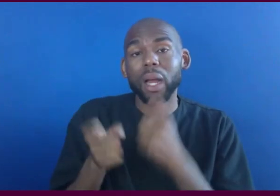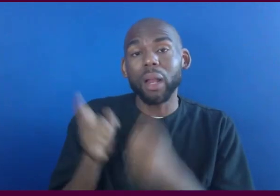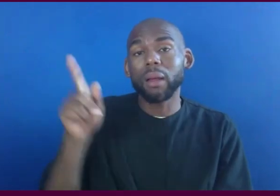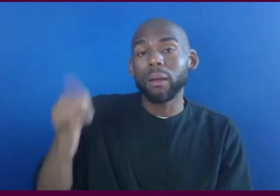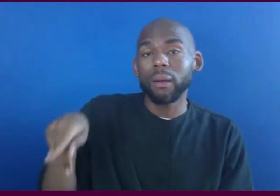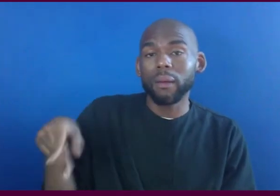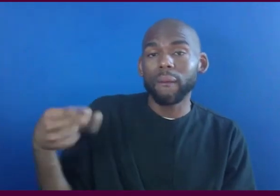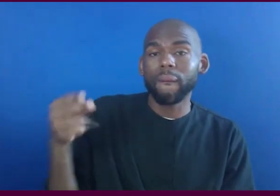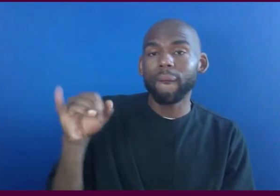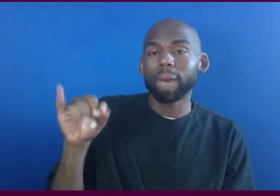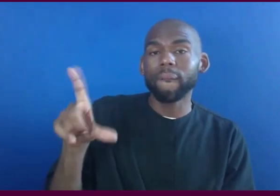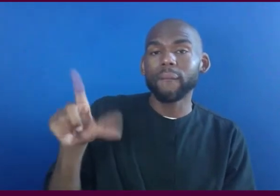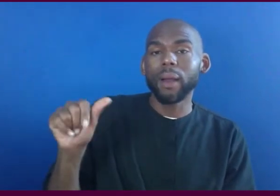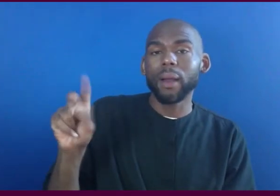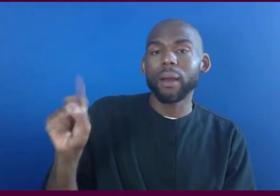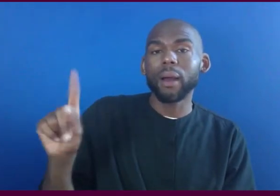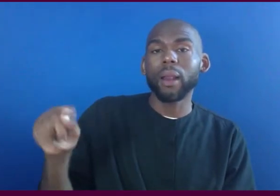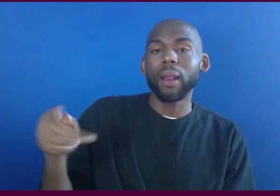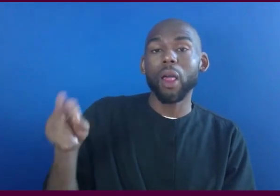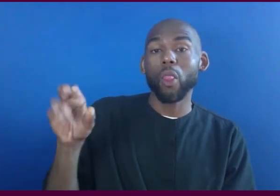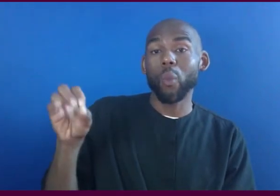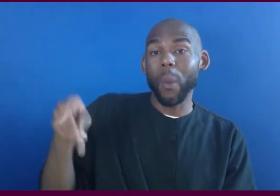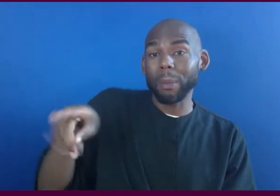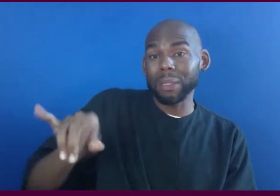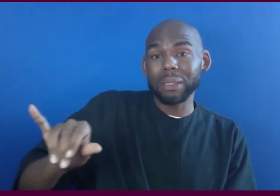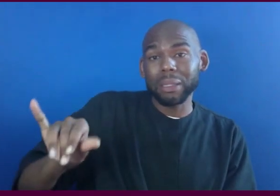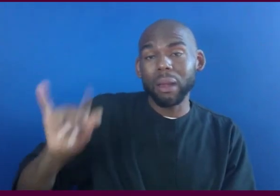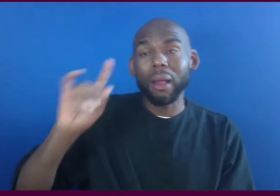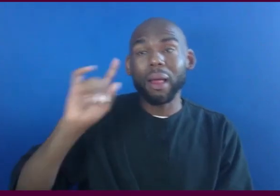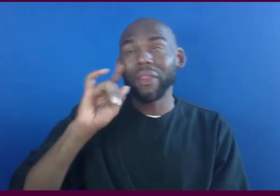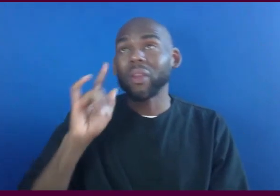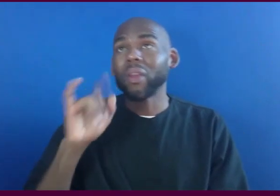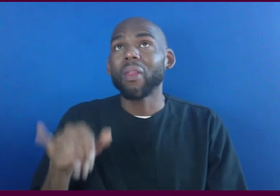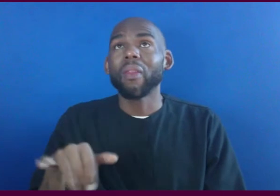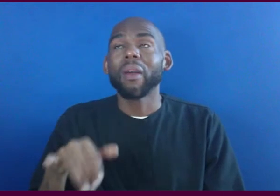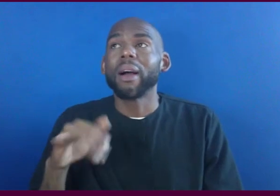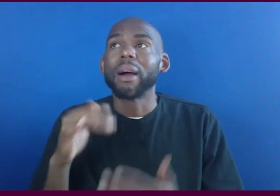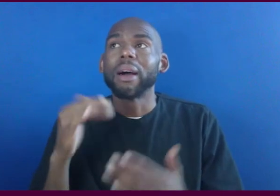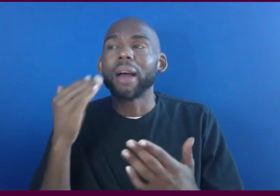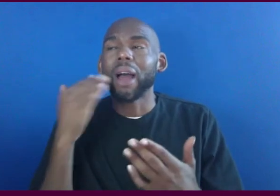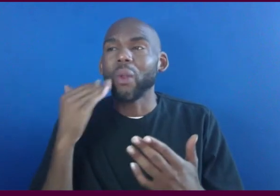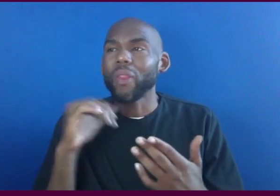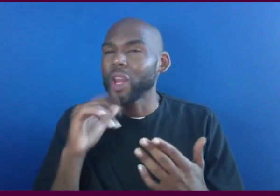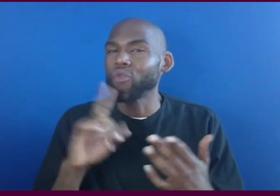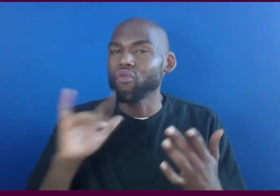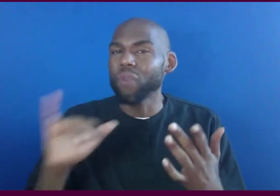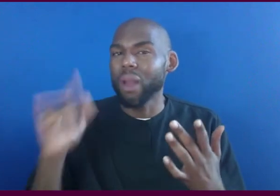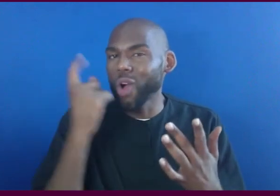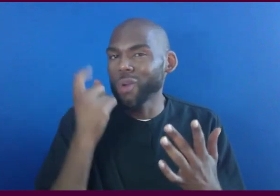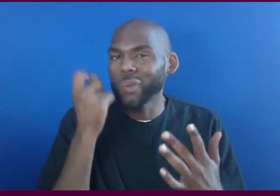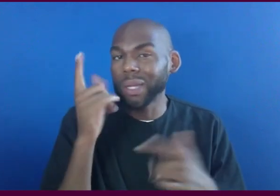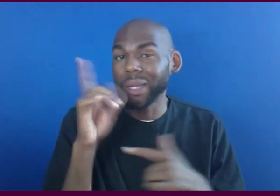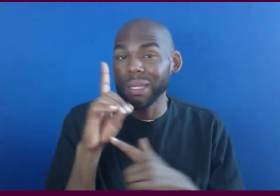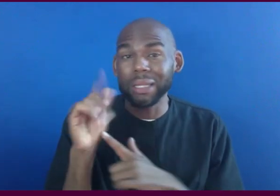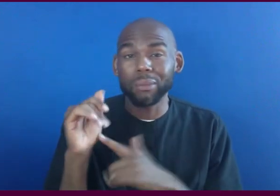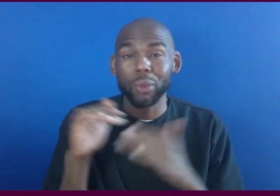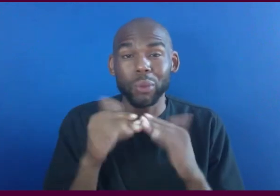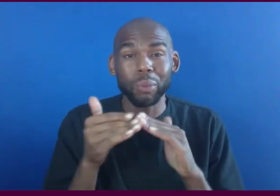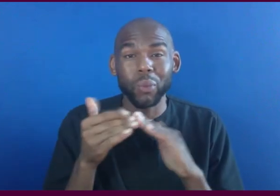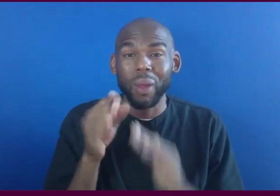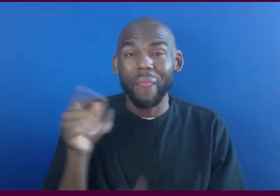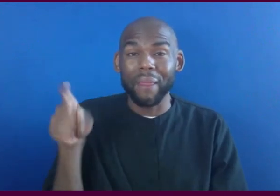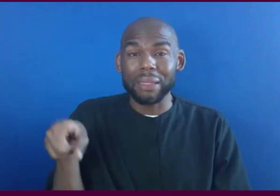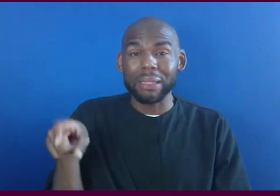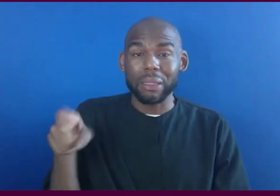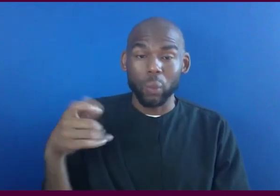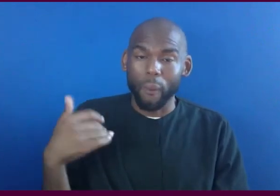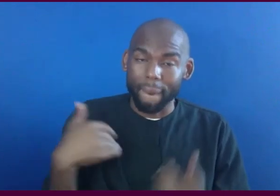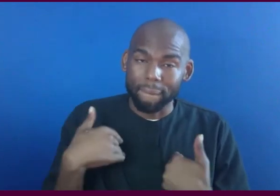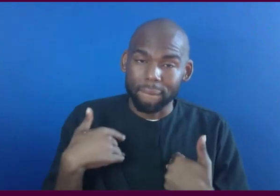in general, doesn't really understand the disability community and the needs that they